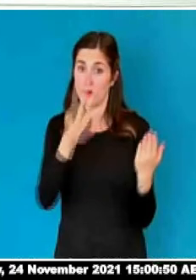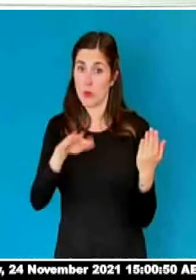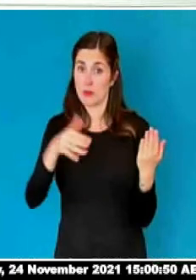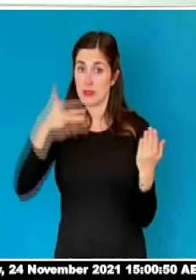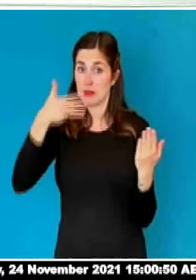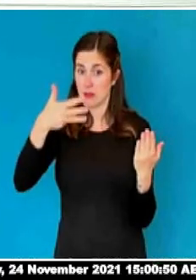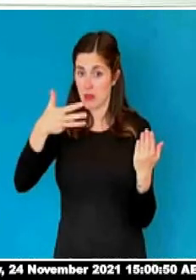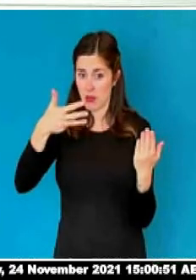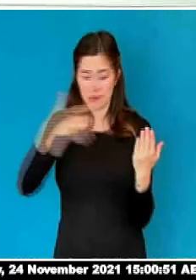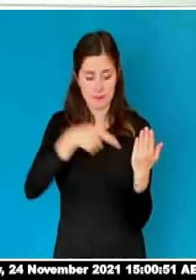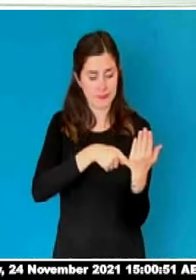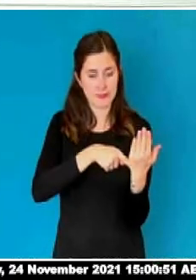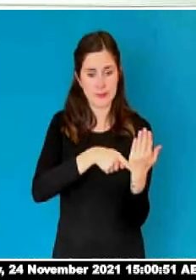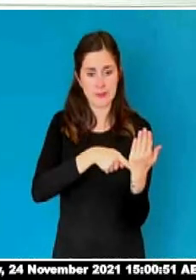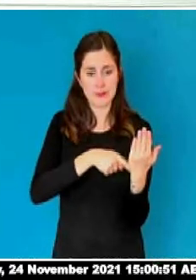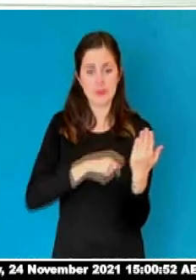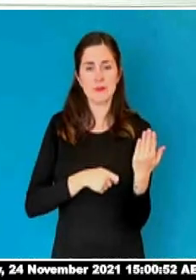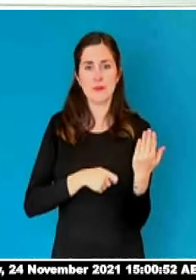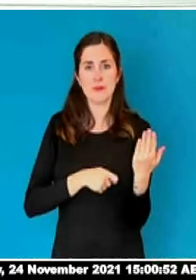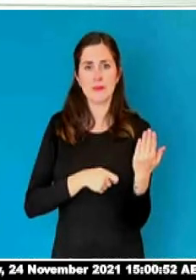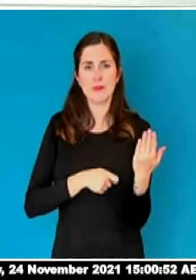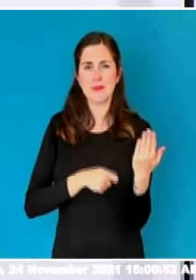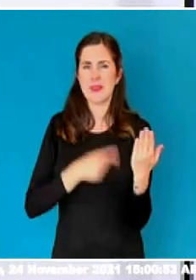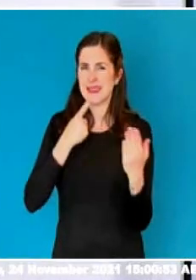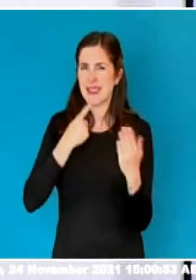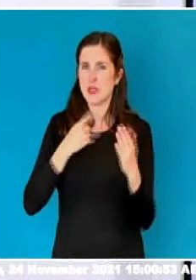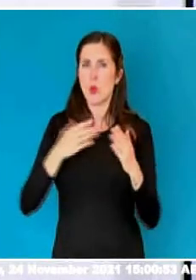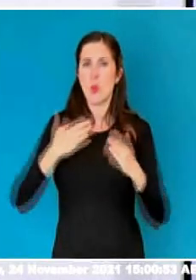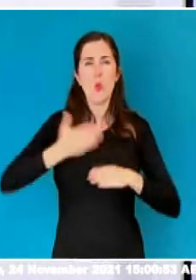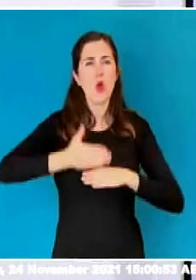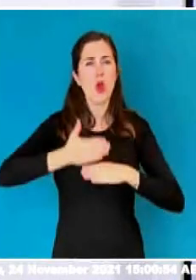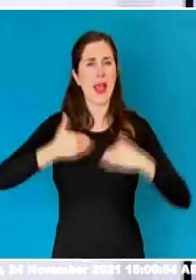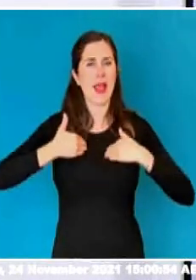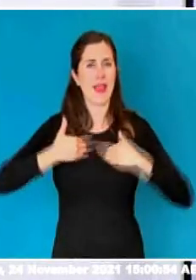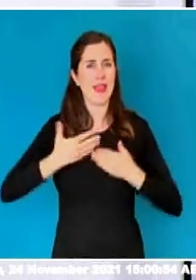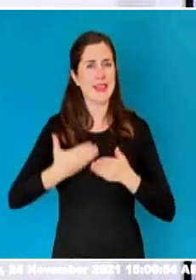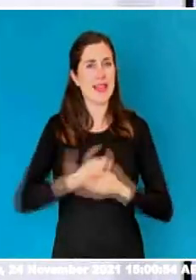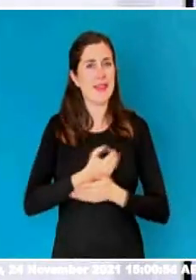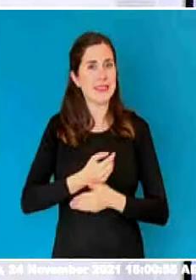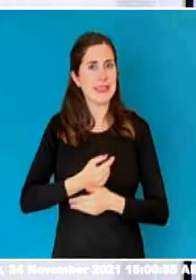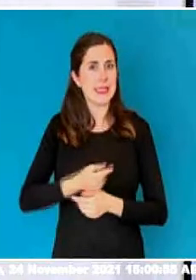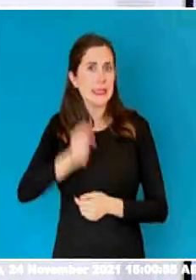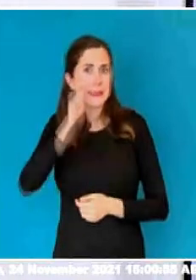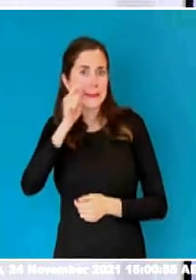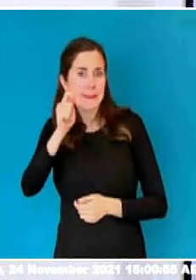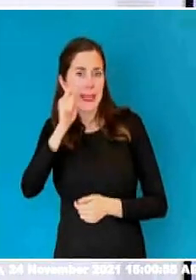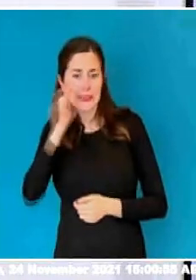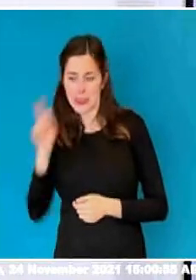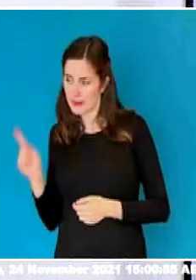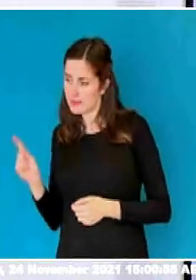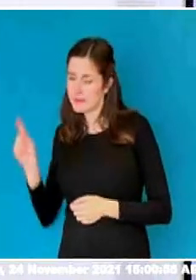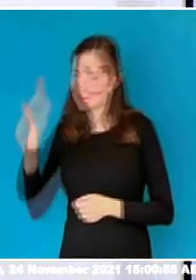you describe the work health safety inspectors with experience in assessing risk